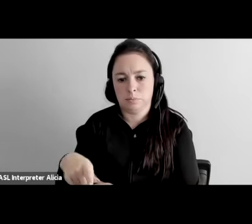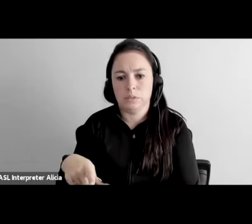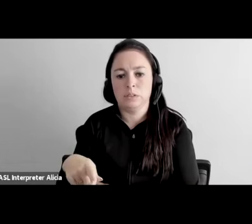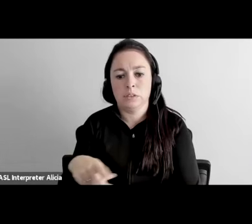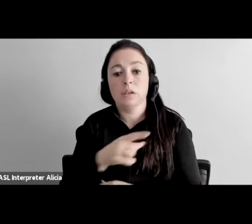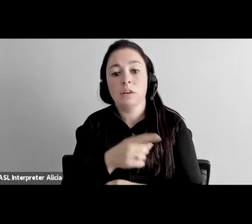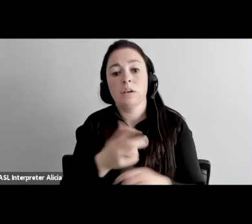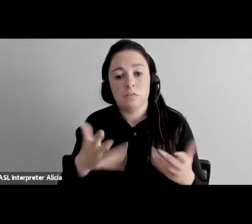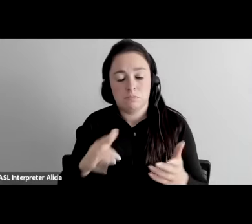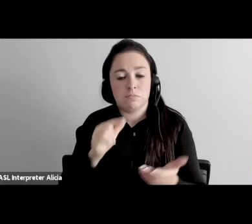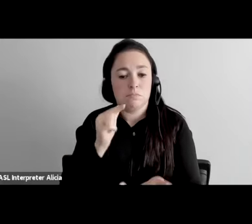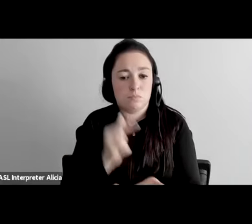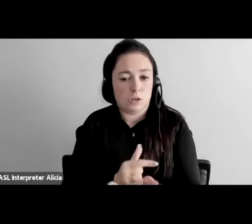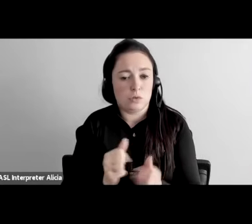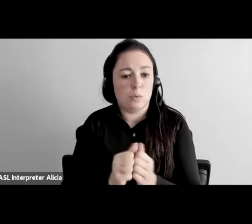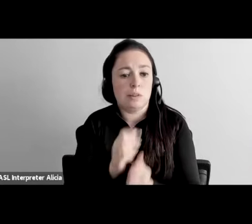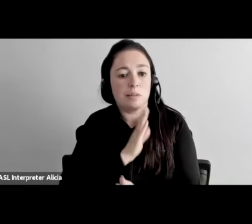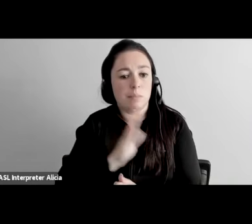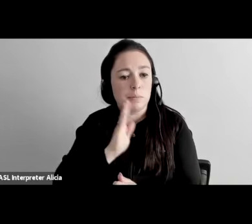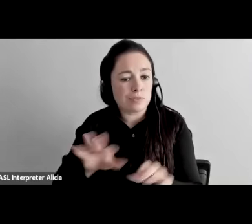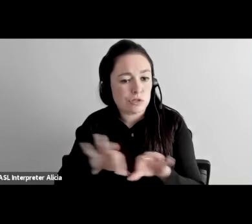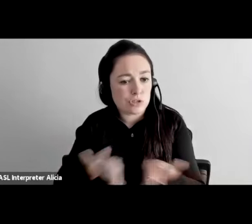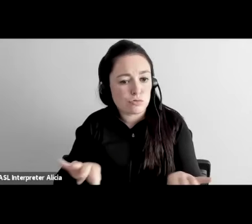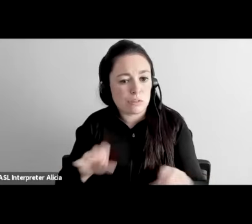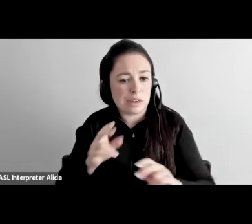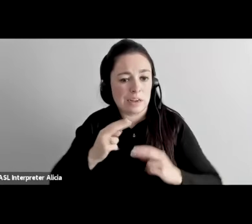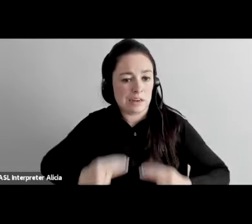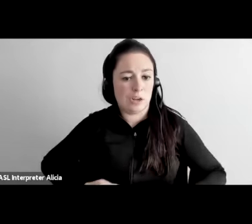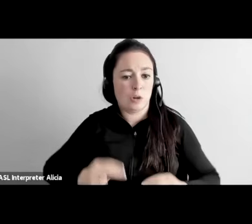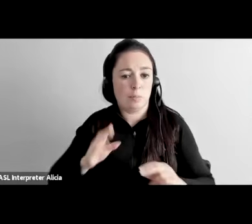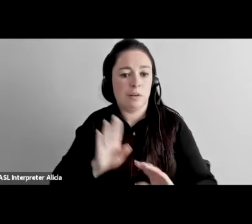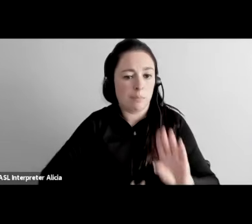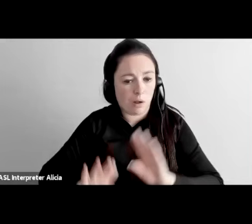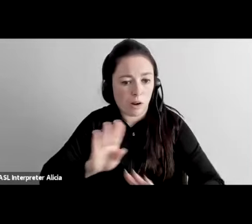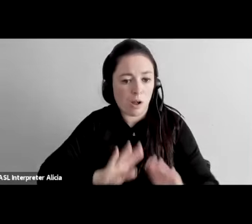California, San Diego. After the birth of her son, Nolan,